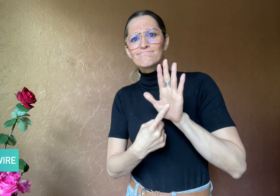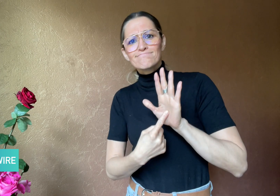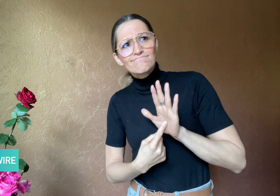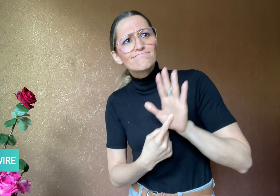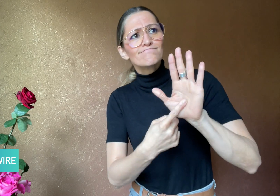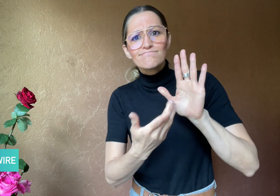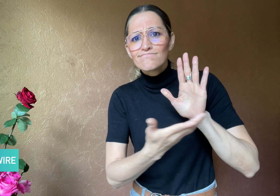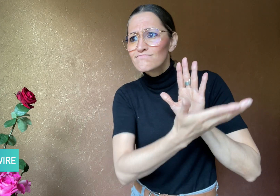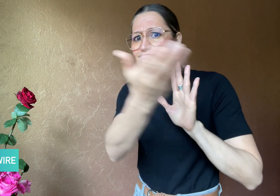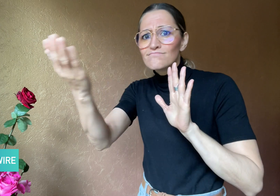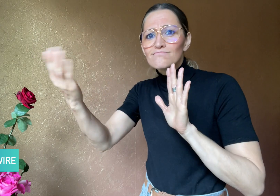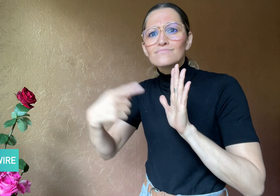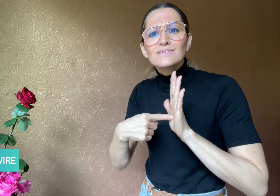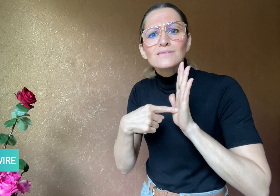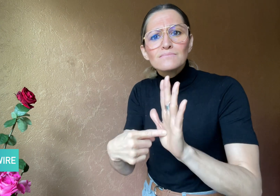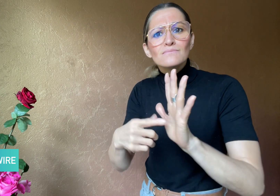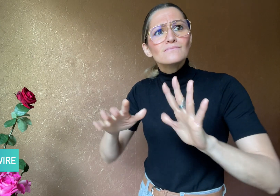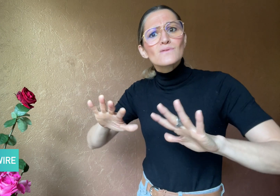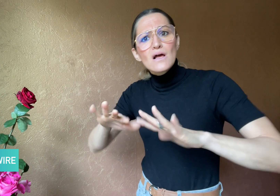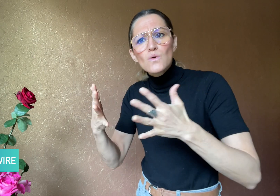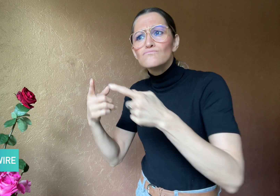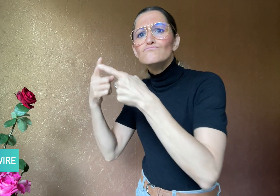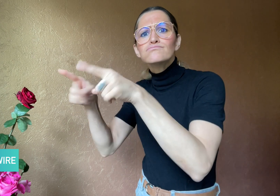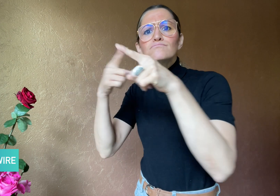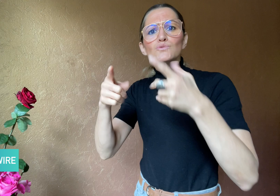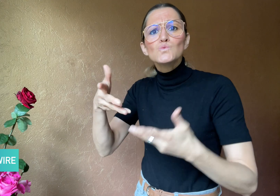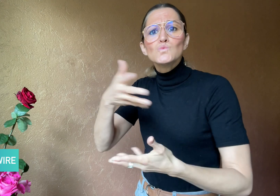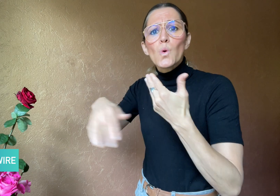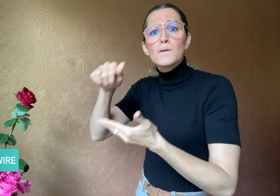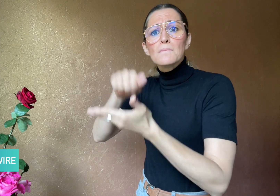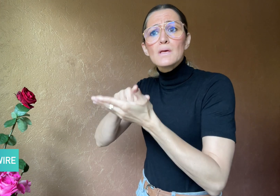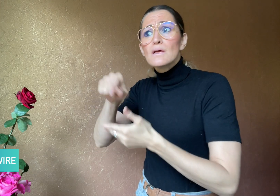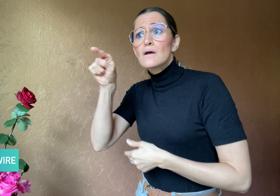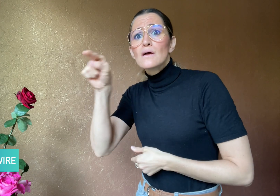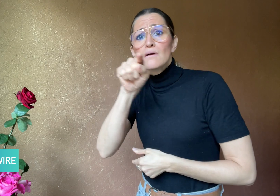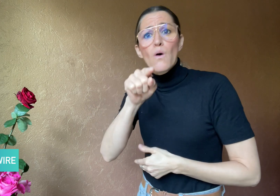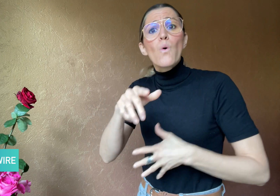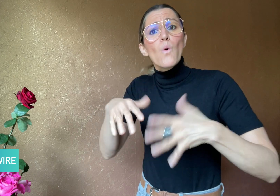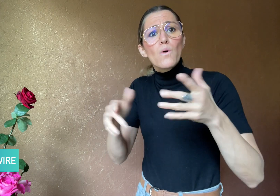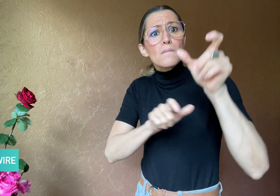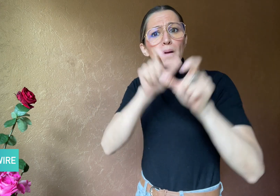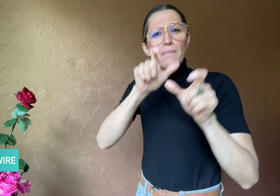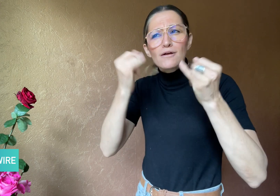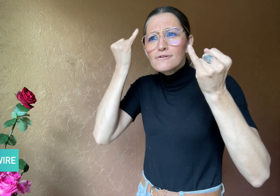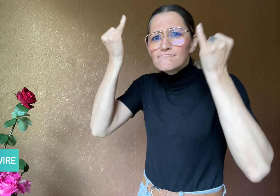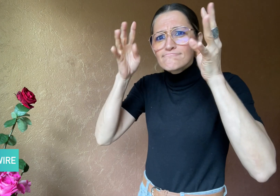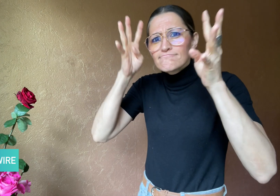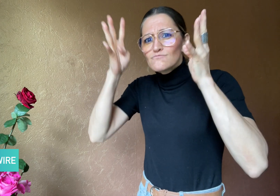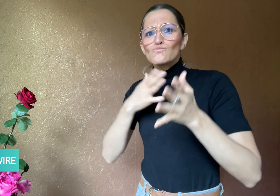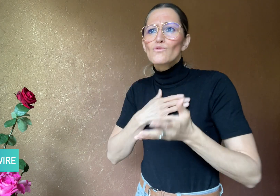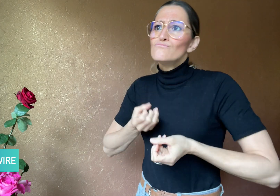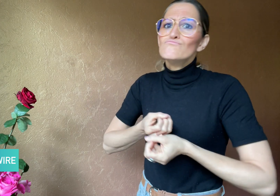an example for how other platforms and content creators